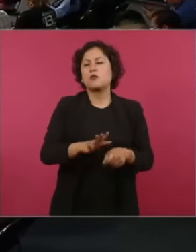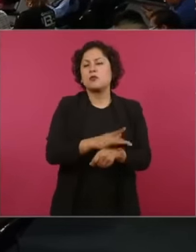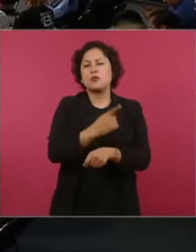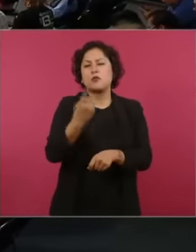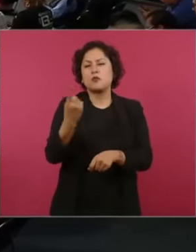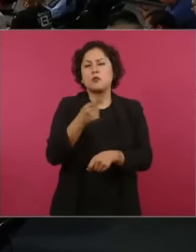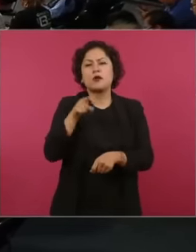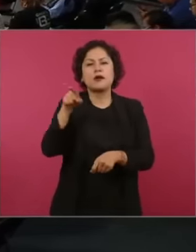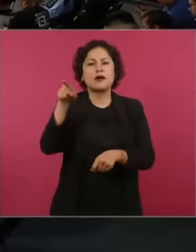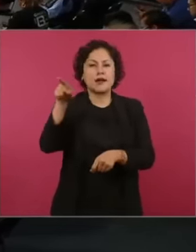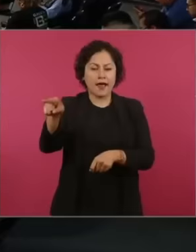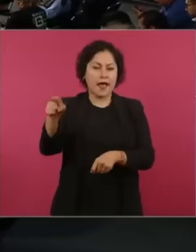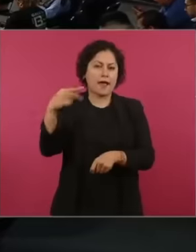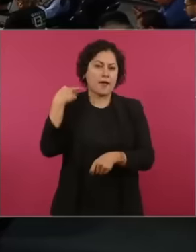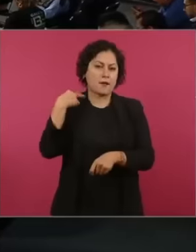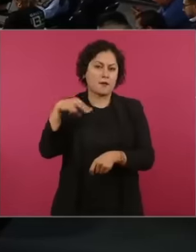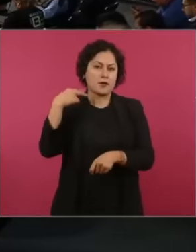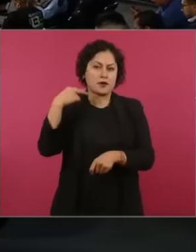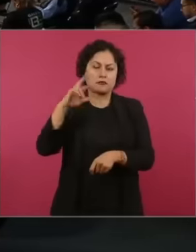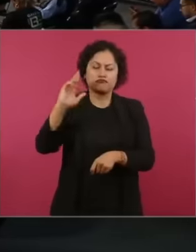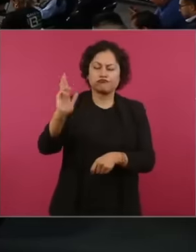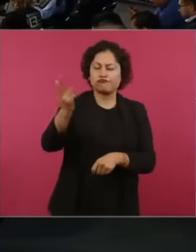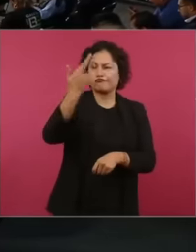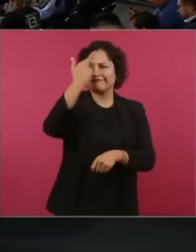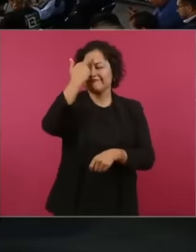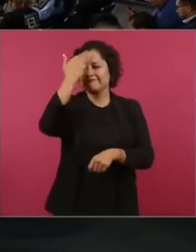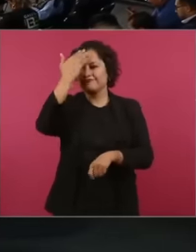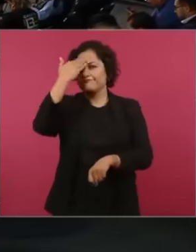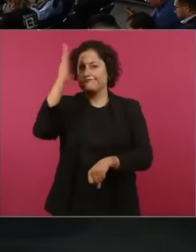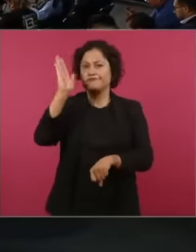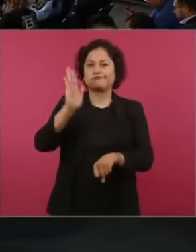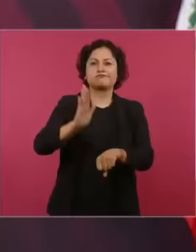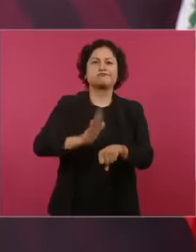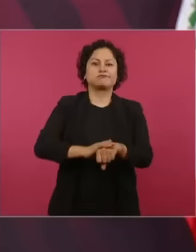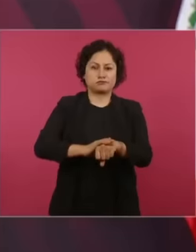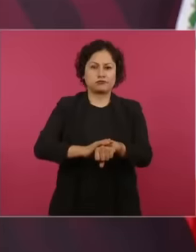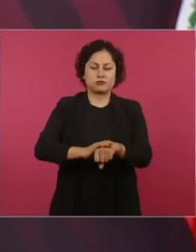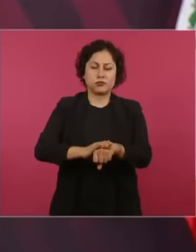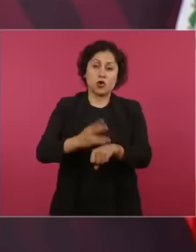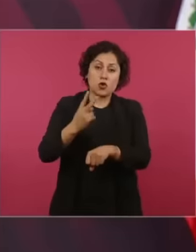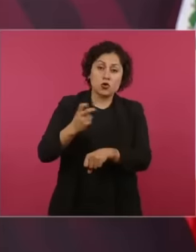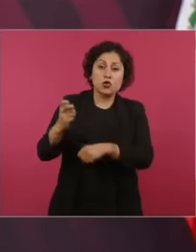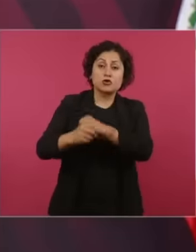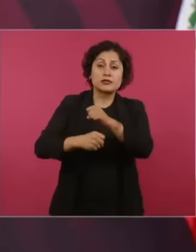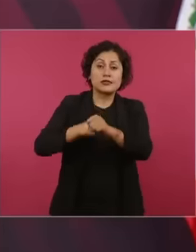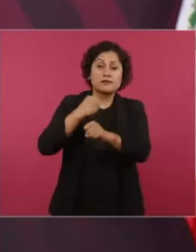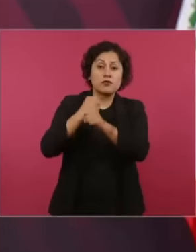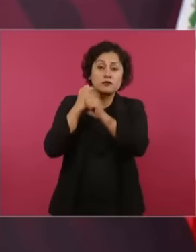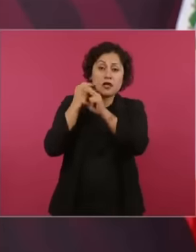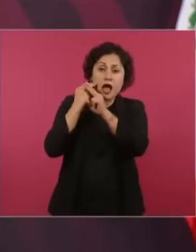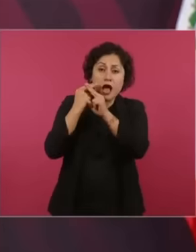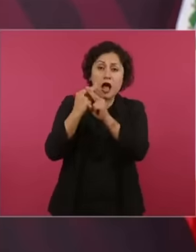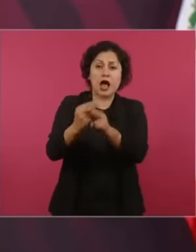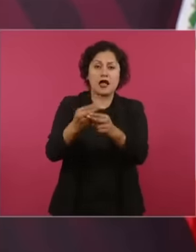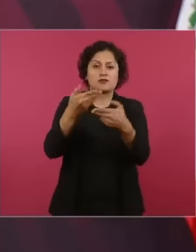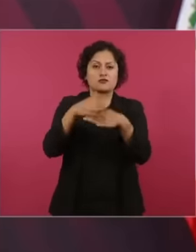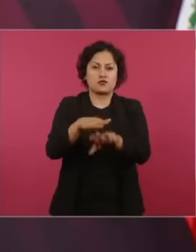of the second invasion of the United States of Mexico